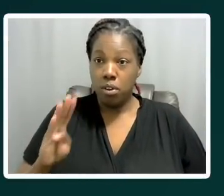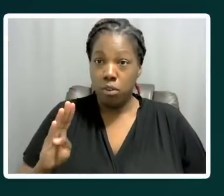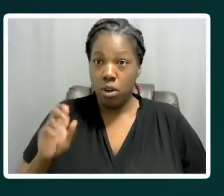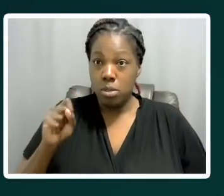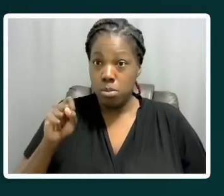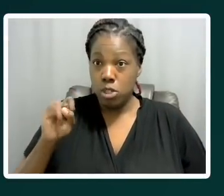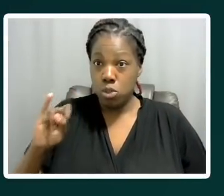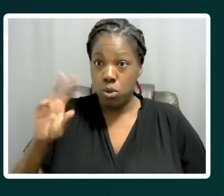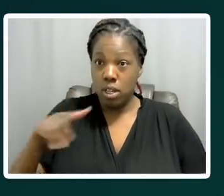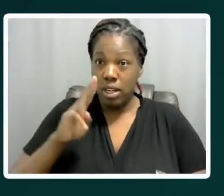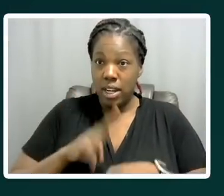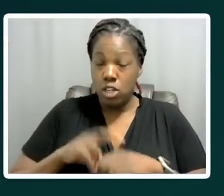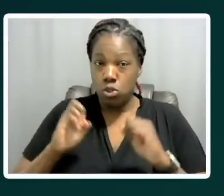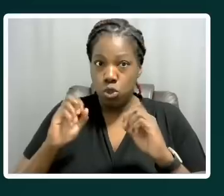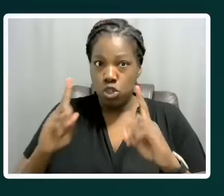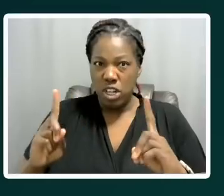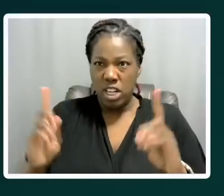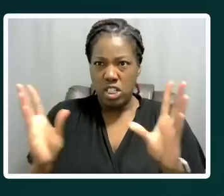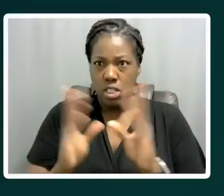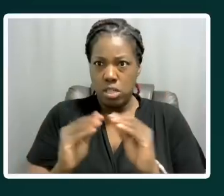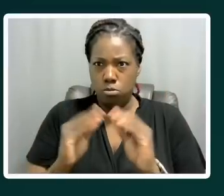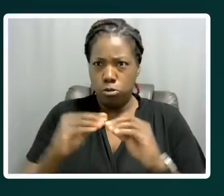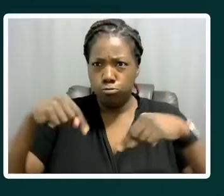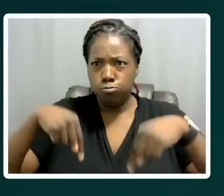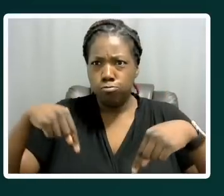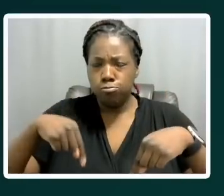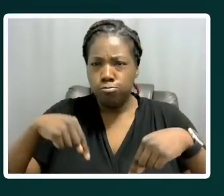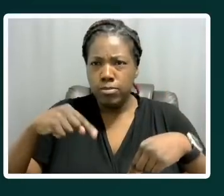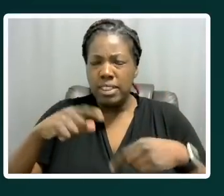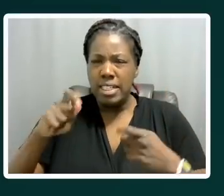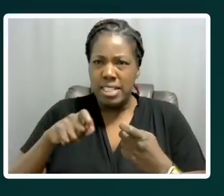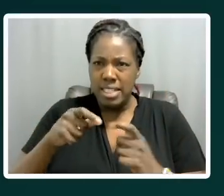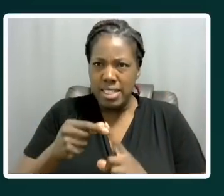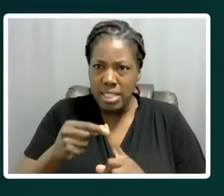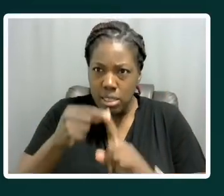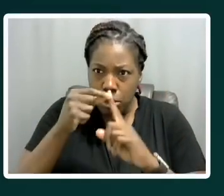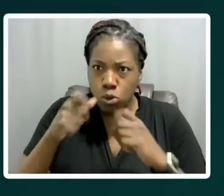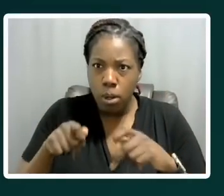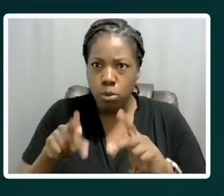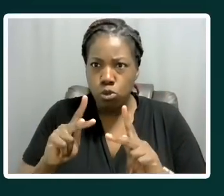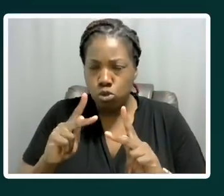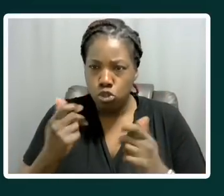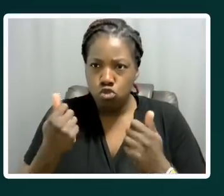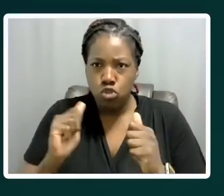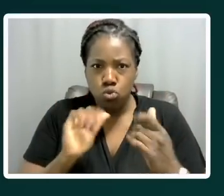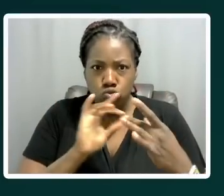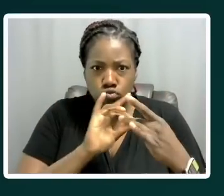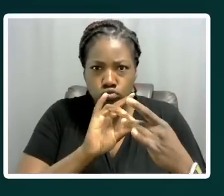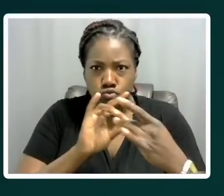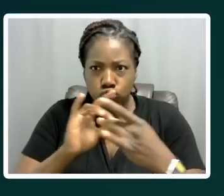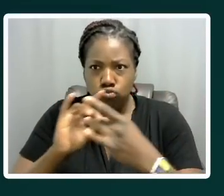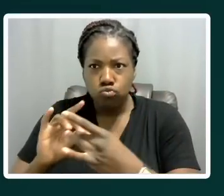Summit. This session is a special pre-recorded opportunity to connect with education resources